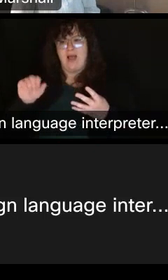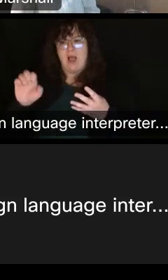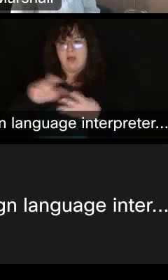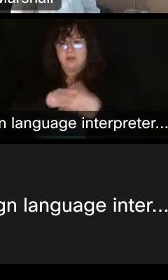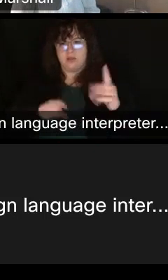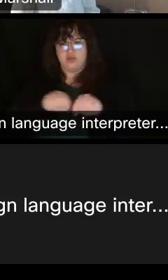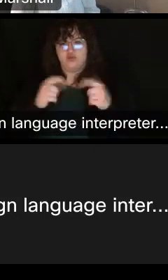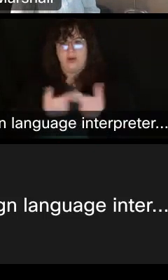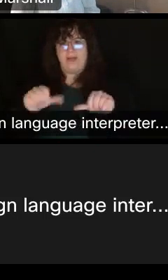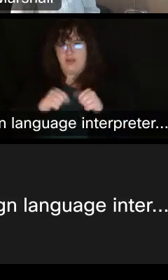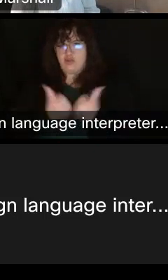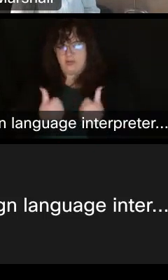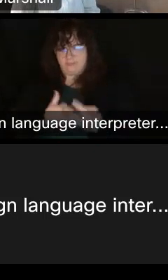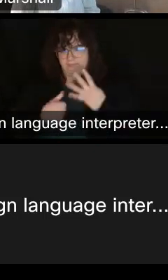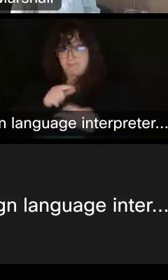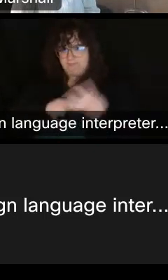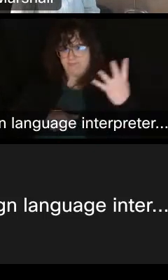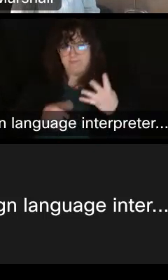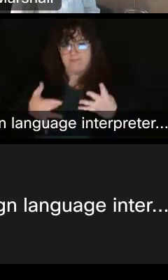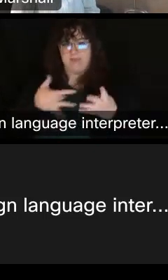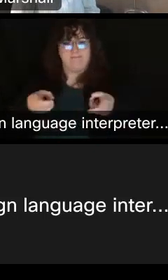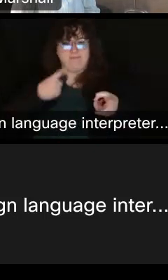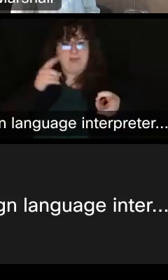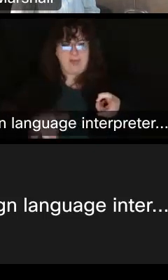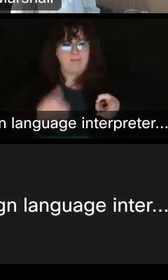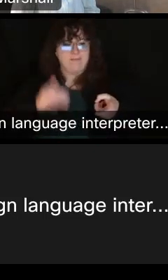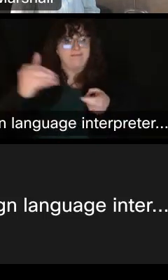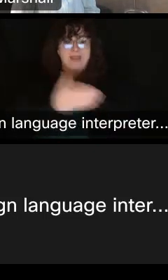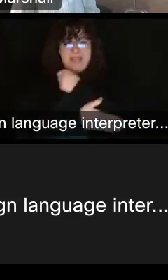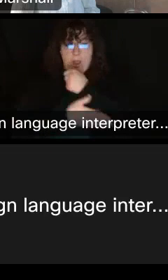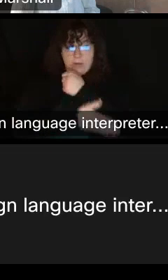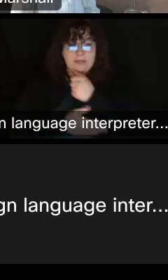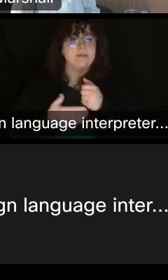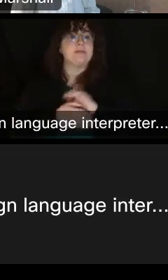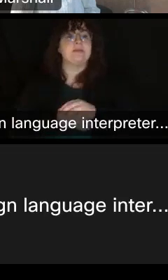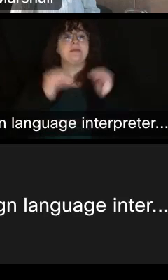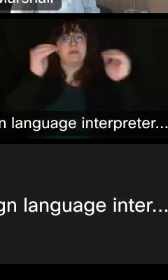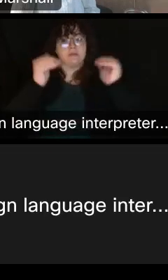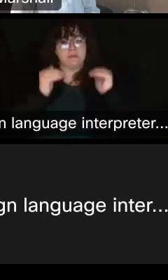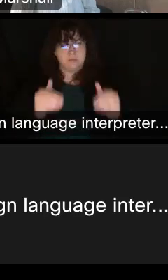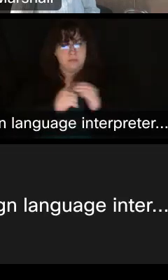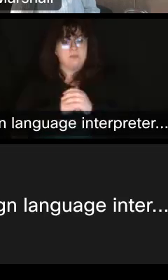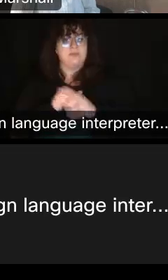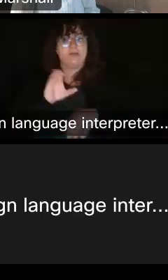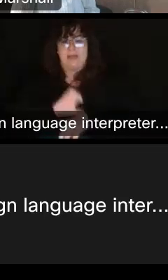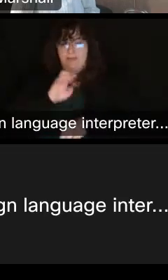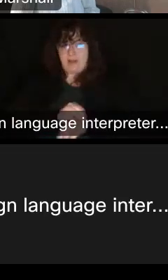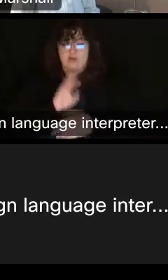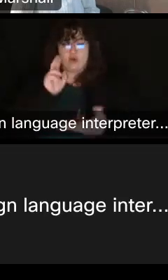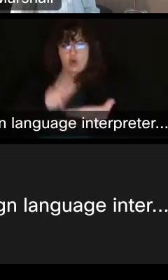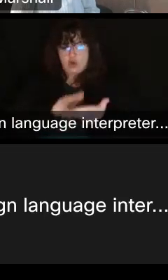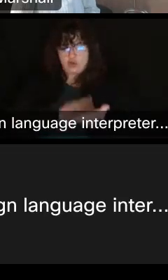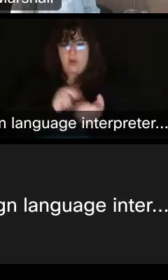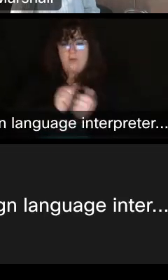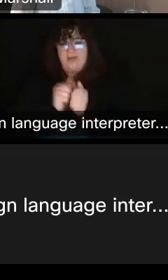and then the counties themselves, and then finally those agencies that contract within an MCO.